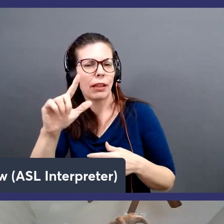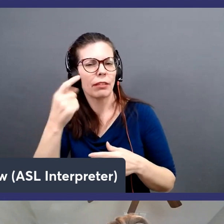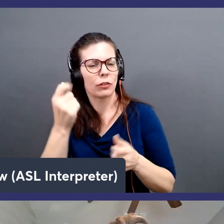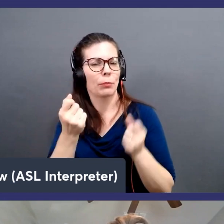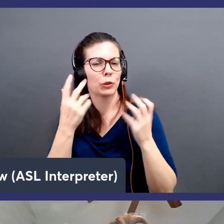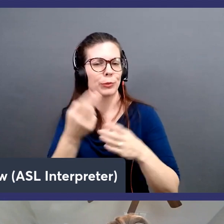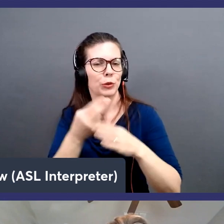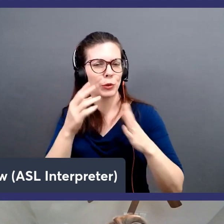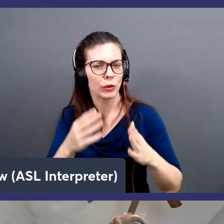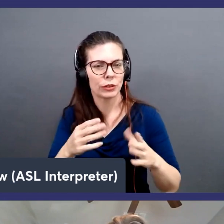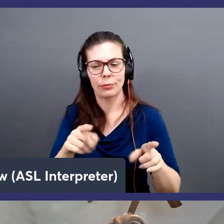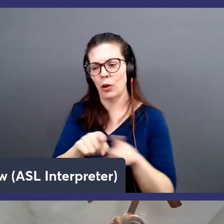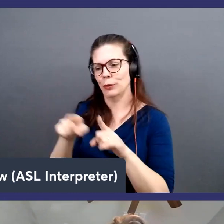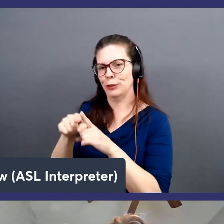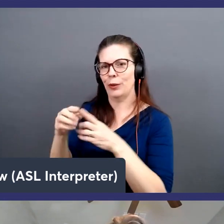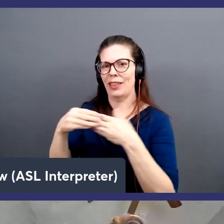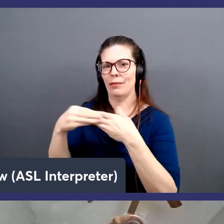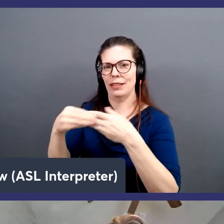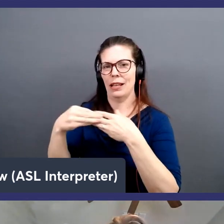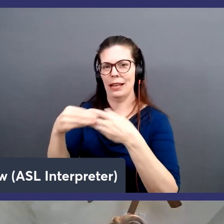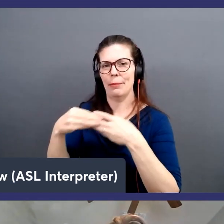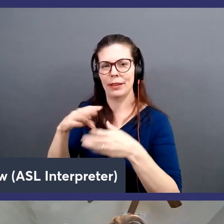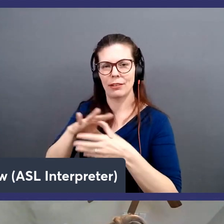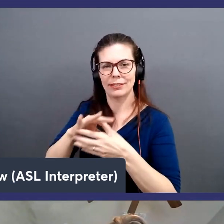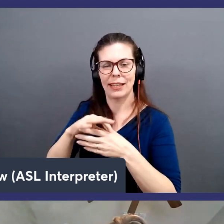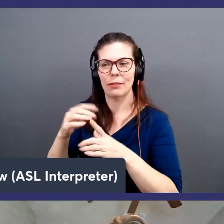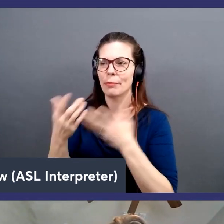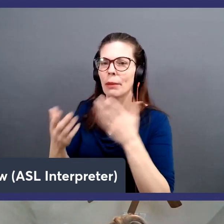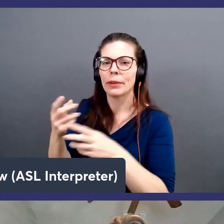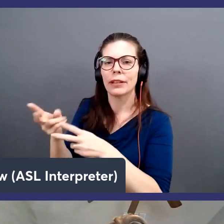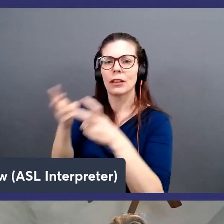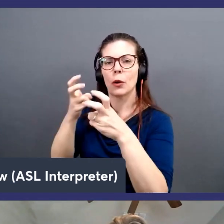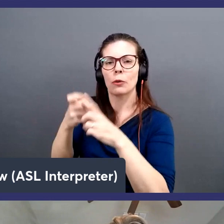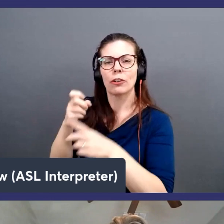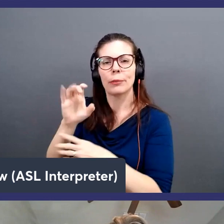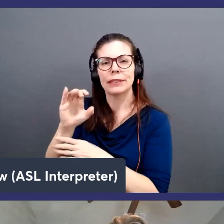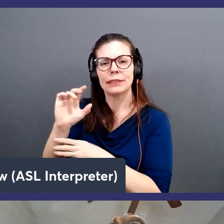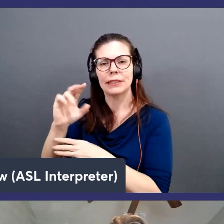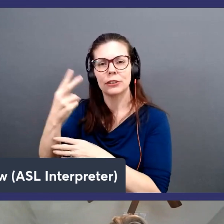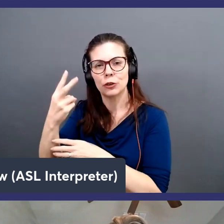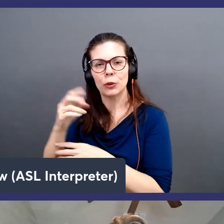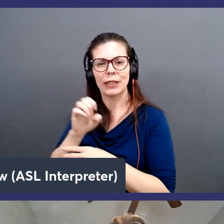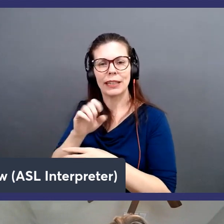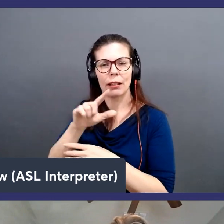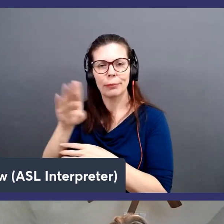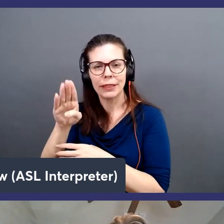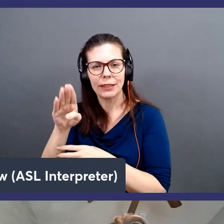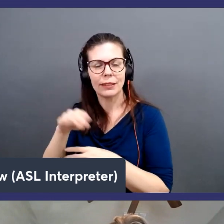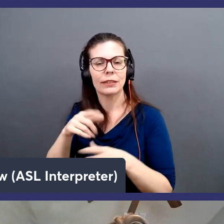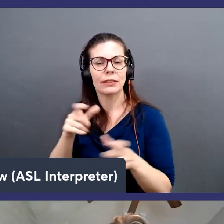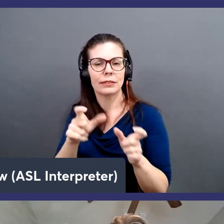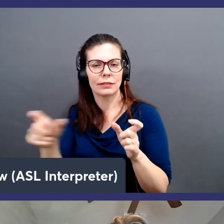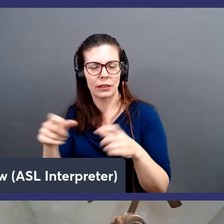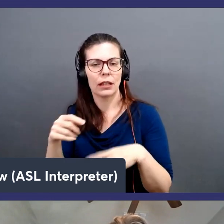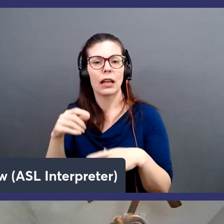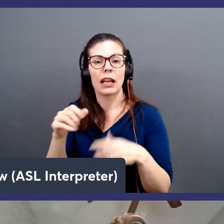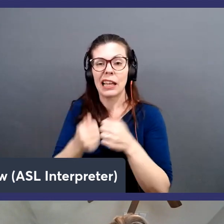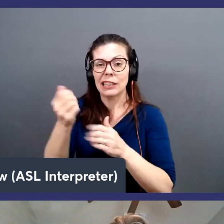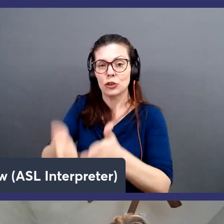and dynamic content that might be loaded off of EC2 Instances or ELBs or things like that, where every request is as unique as the person